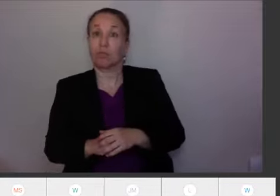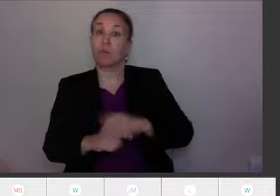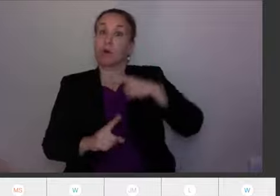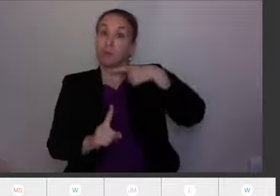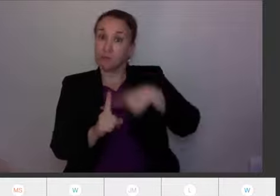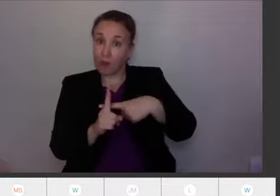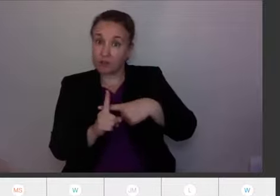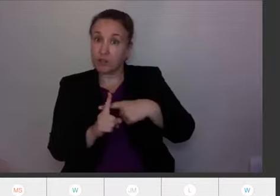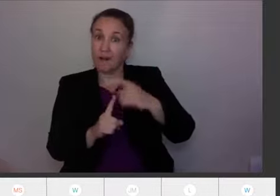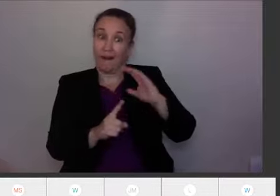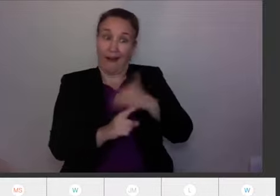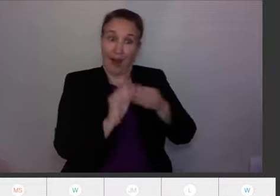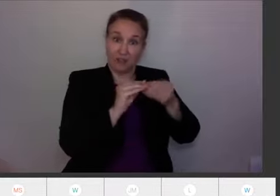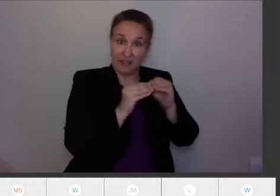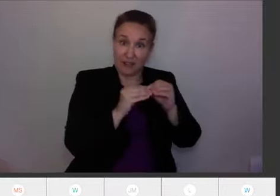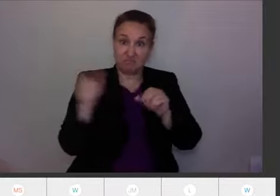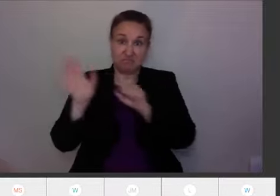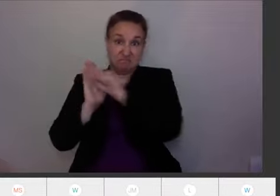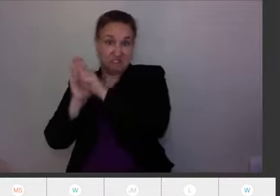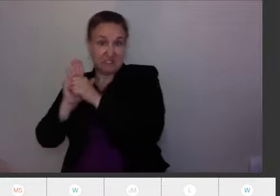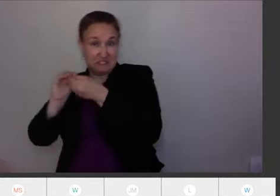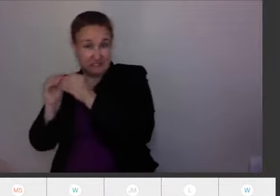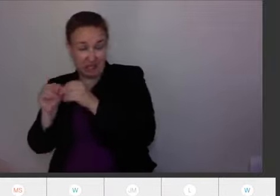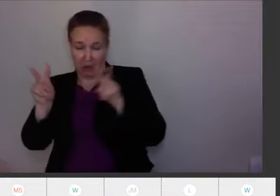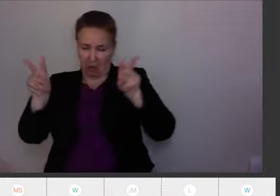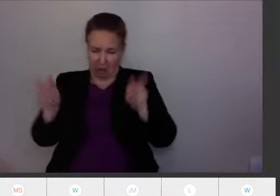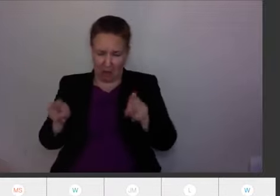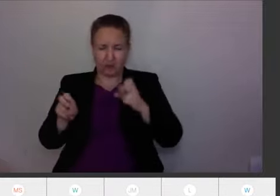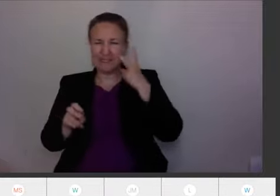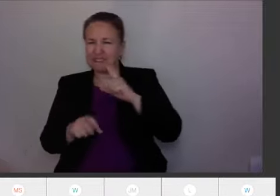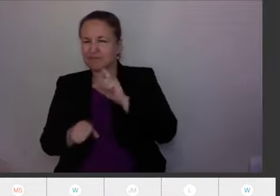our data and the state's data are they reporting